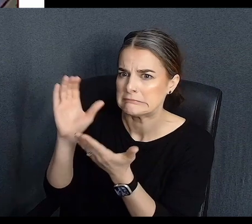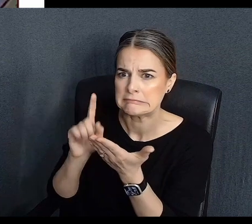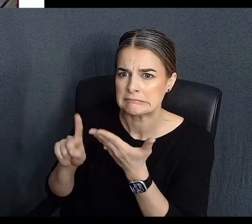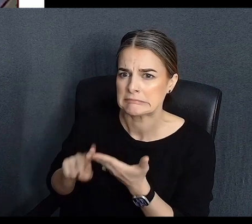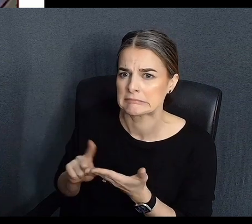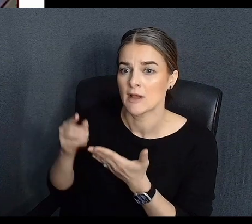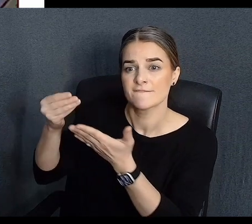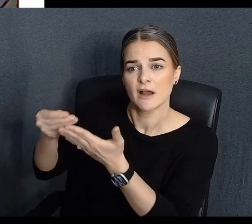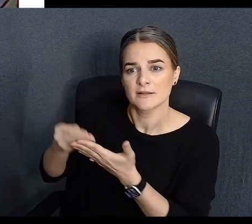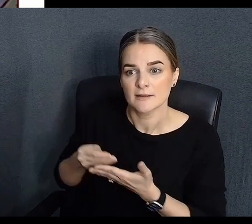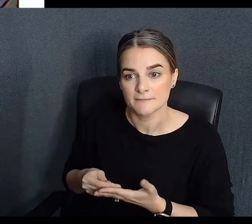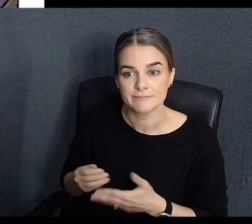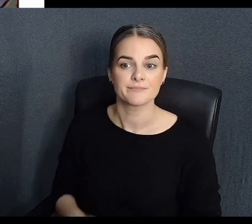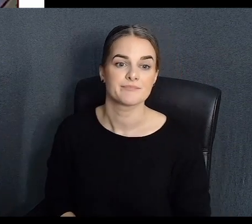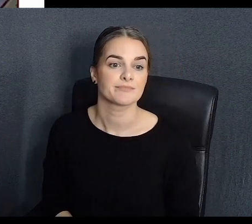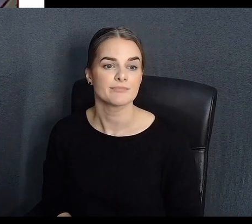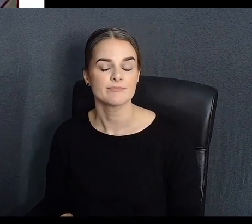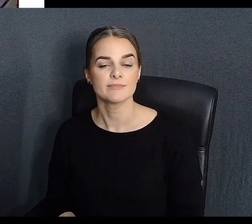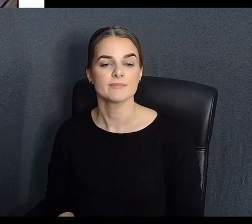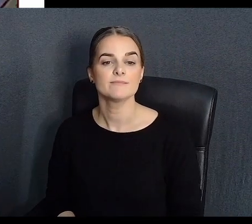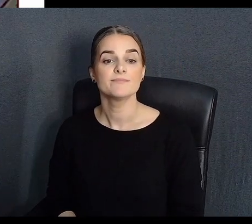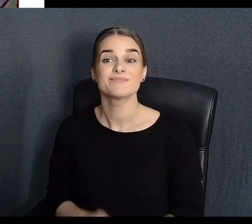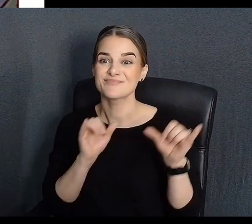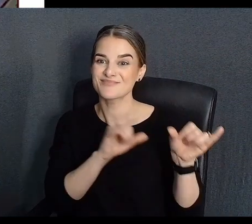We want to look at what kind of waiver the individual has.